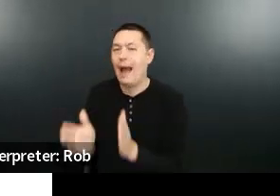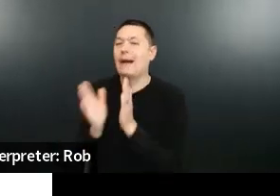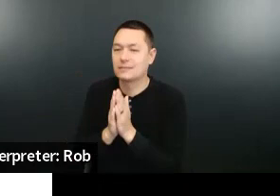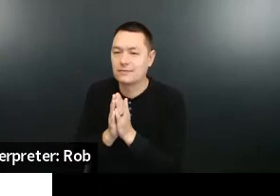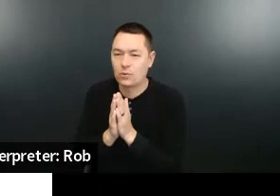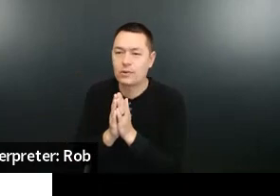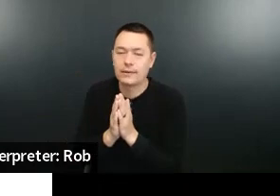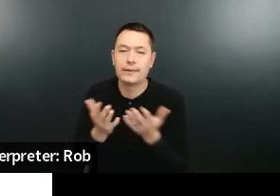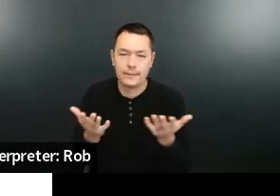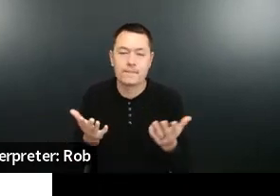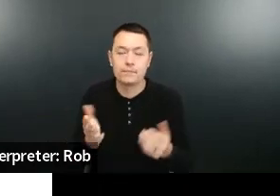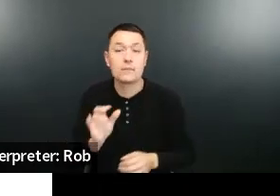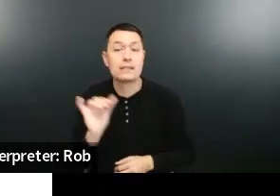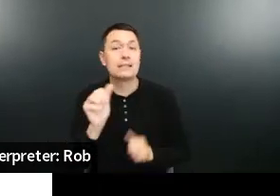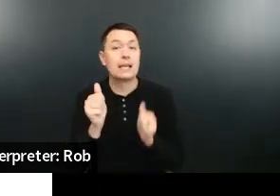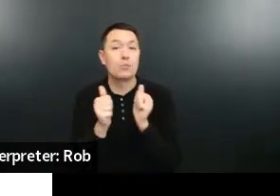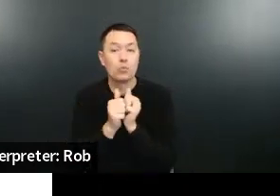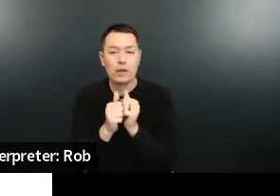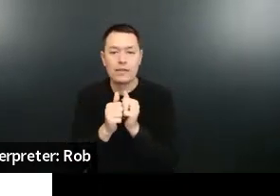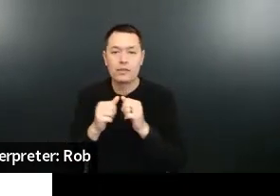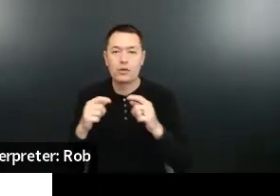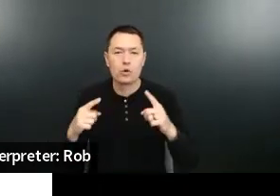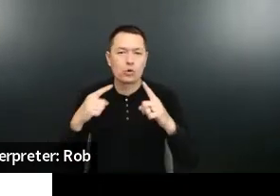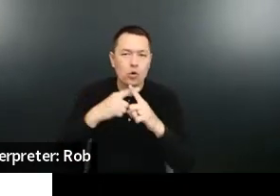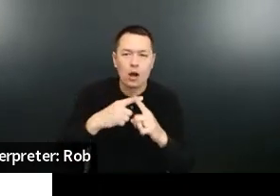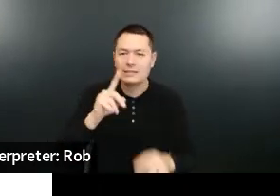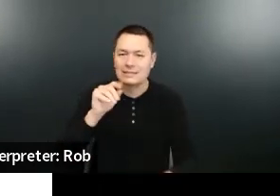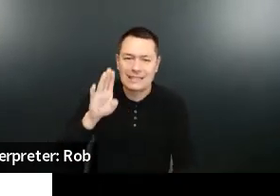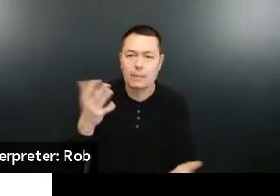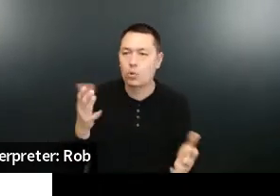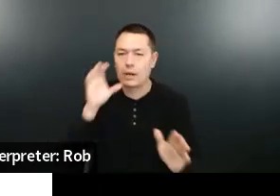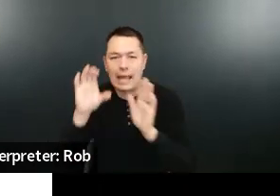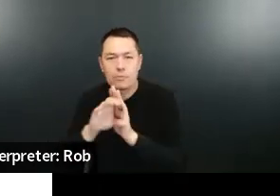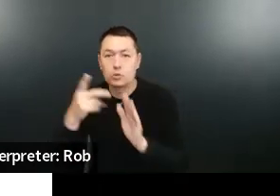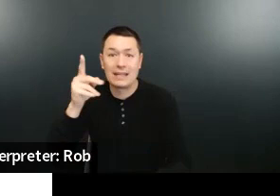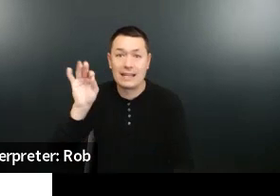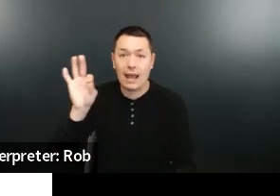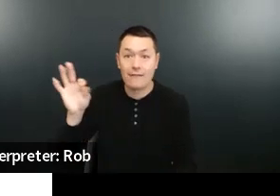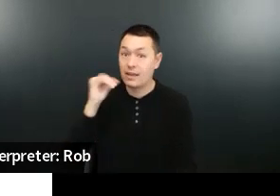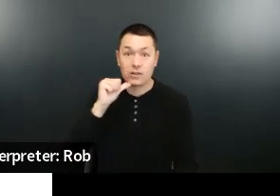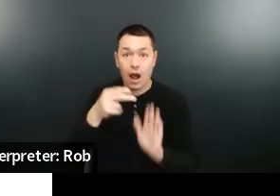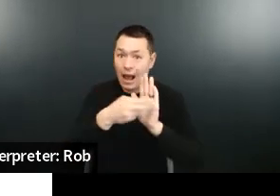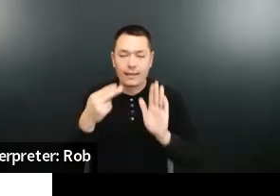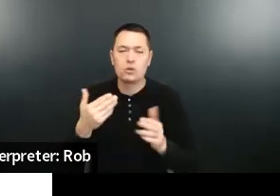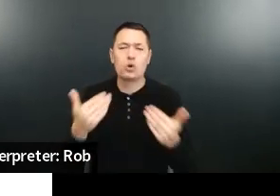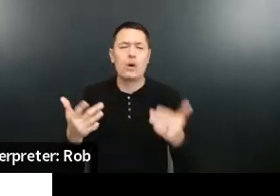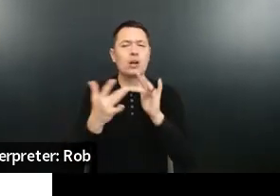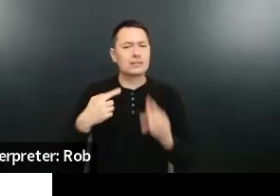And same thing with a cross tab or image or PDF. So if none of them are highlighted, contact us and then we can give you the appropriate permissions.